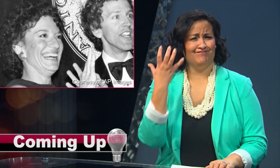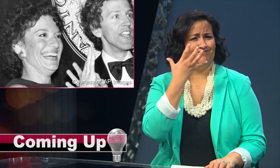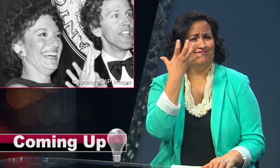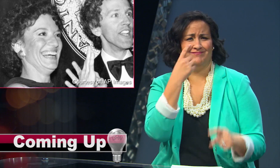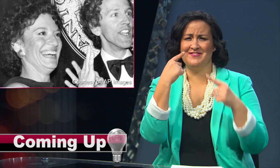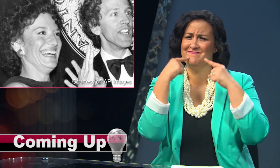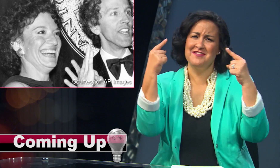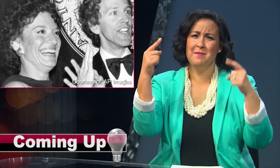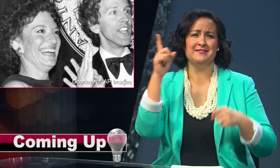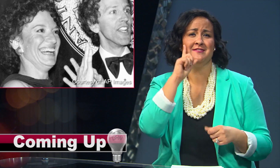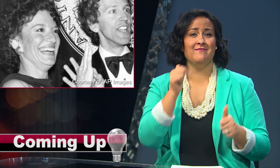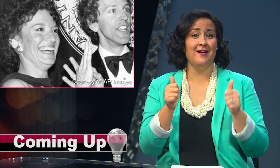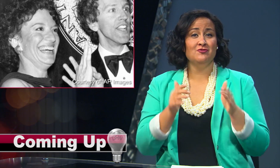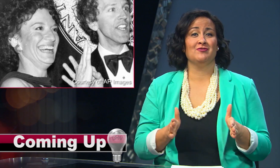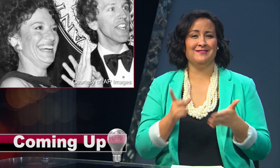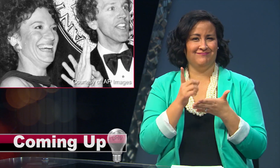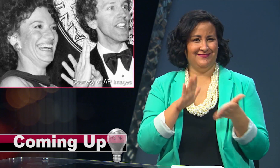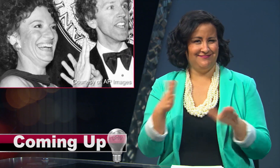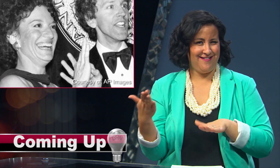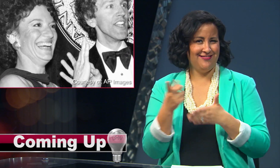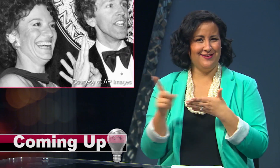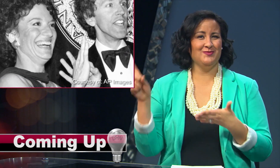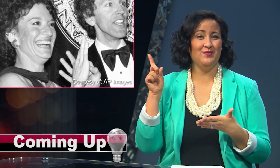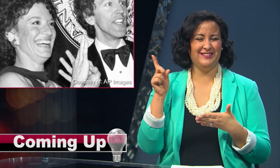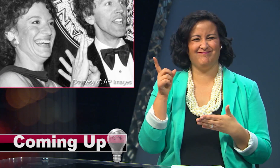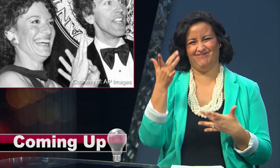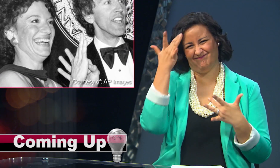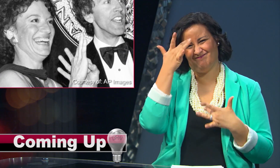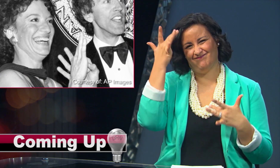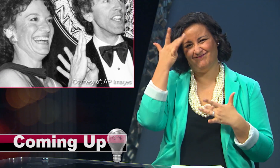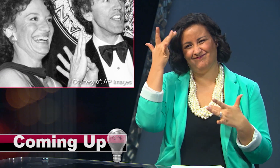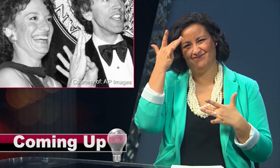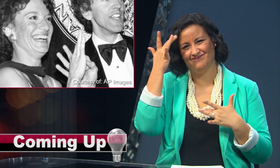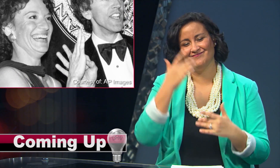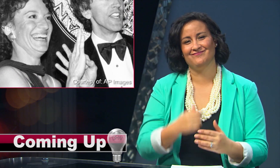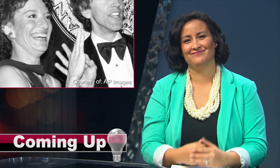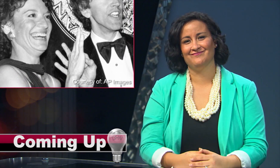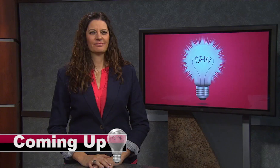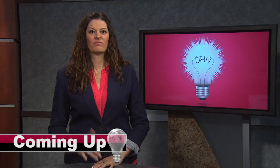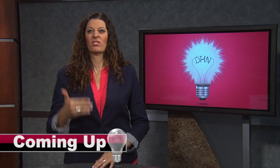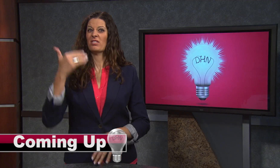A RENOWNED DEAF ACTRESS DIED THIS PAST WEEK FROM A TERMINAL ILLNESS.